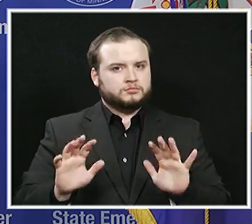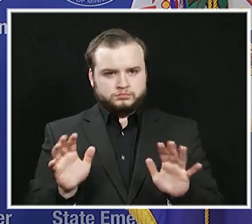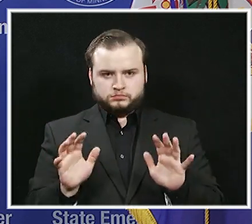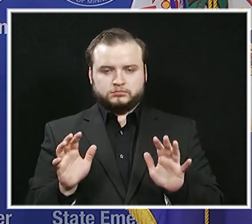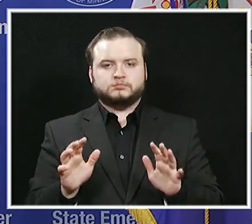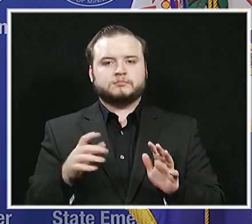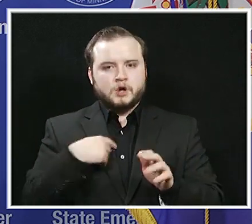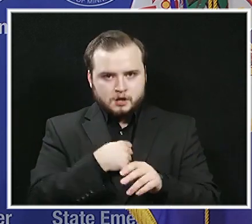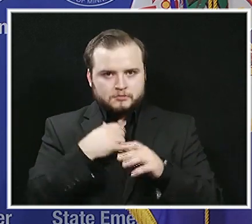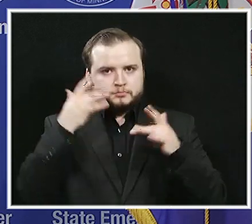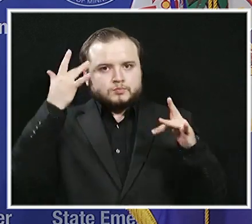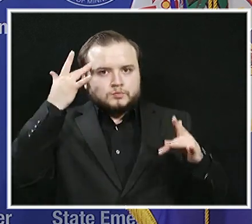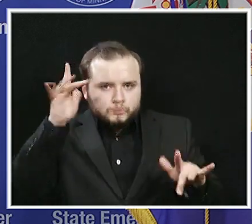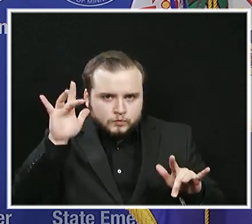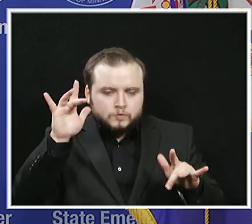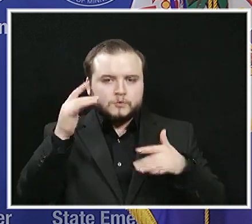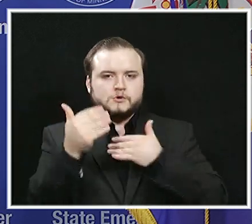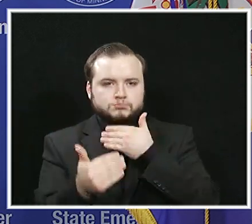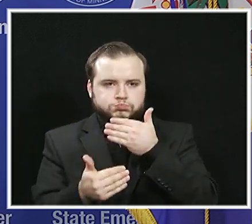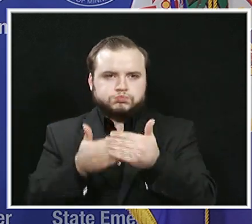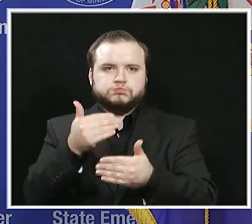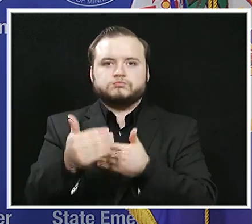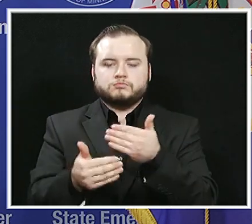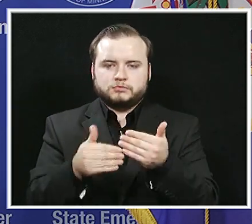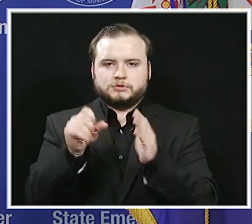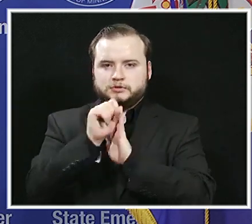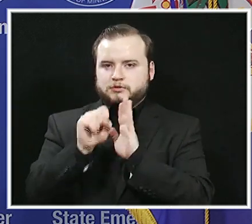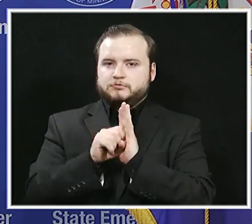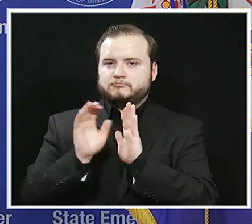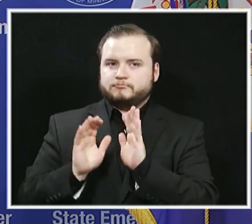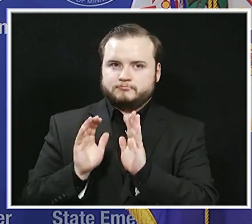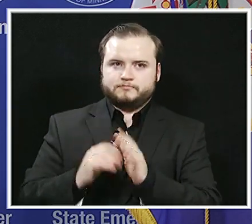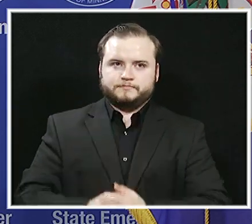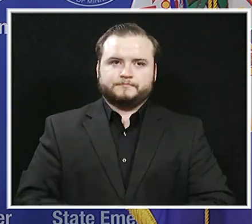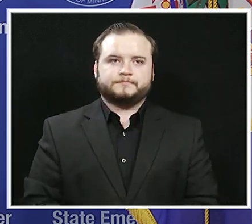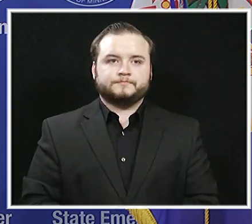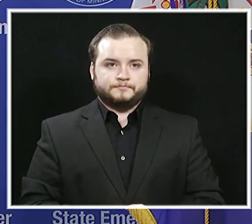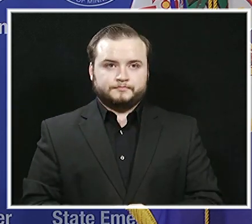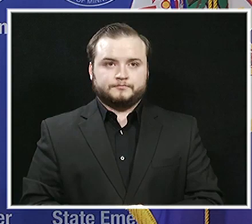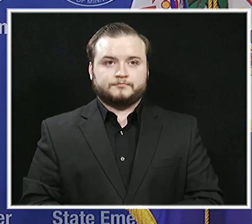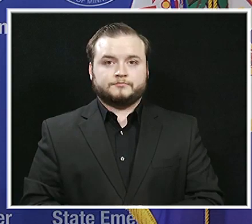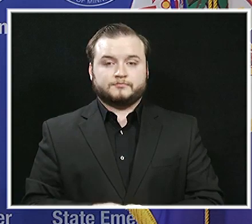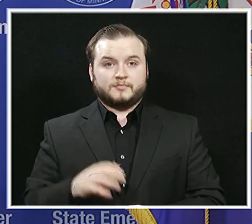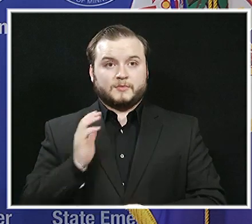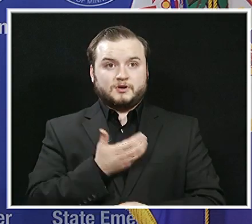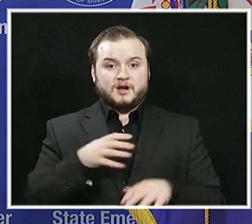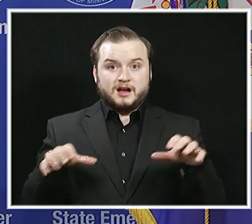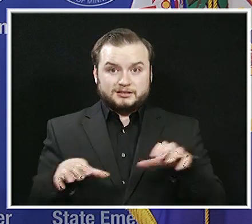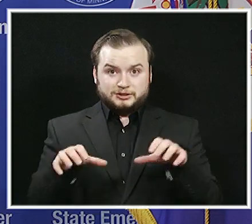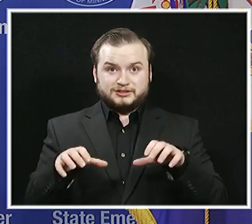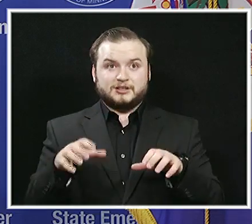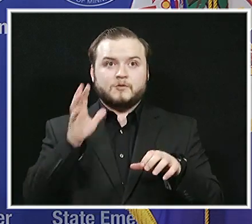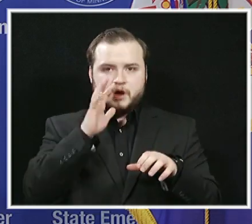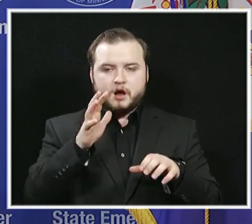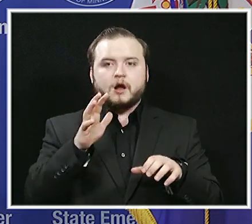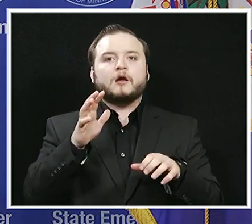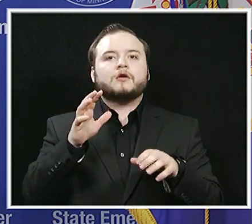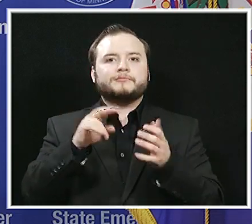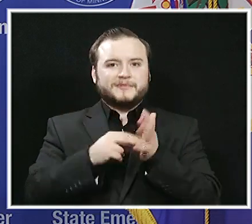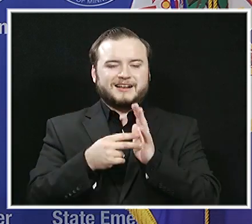a way to do that that is the safest possible way to do that, those people are right, that is exactly what we should be doing and that's what the state of